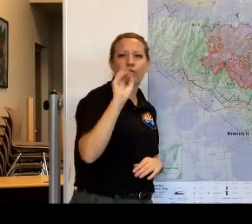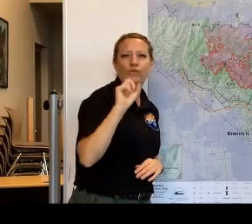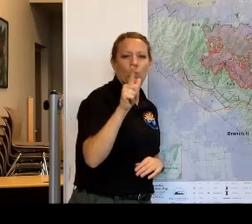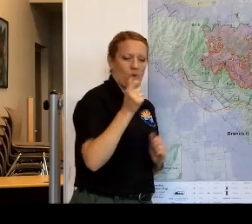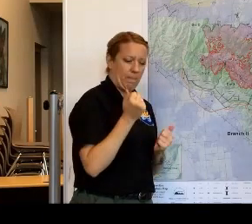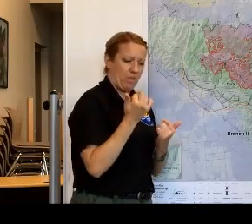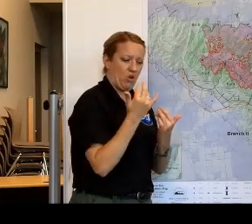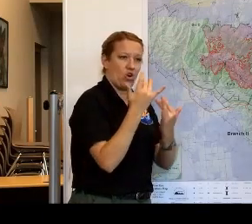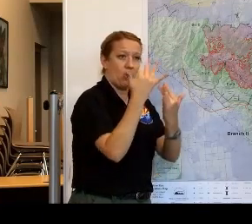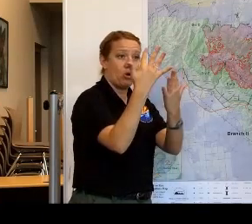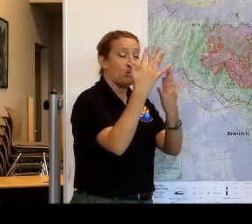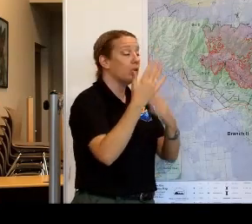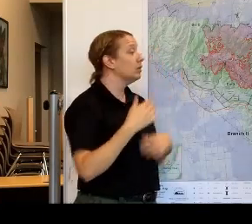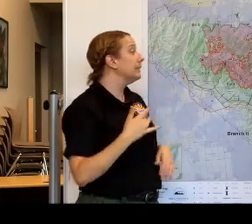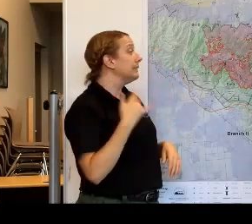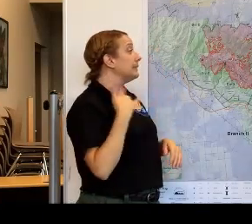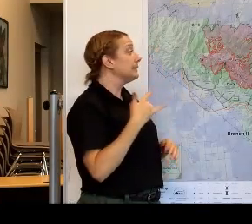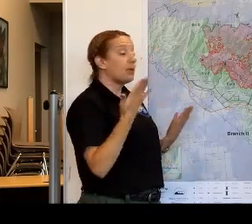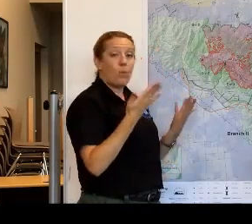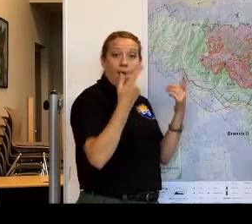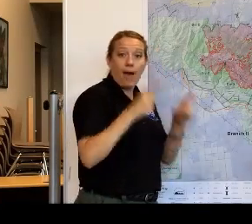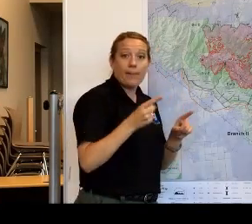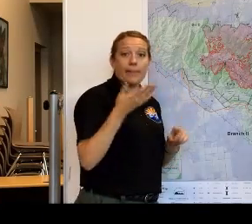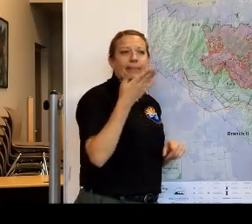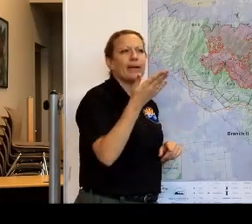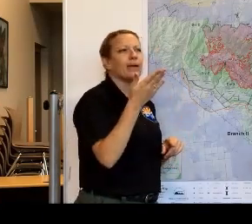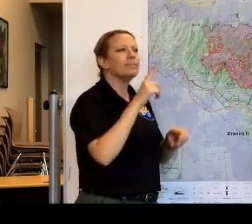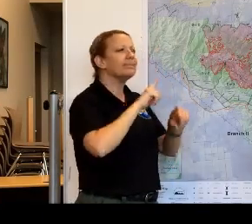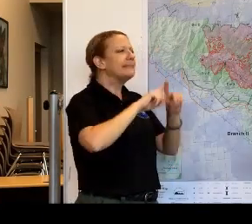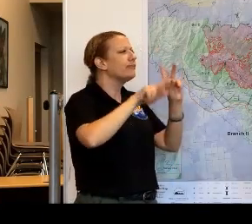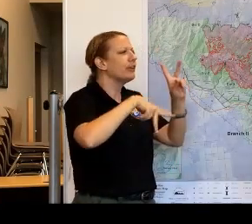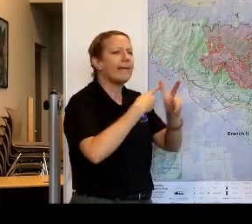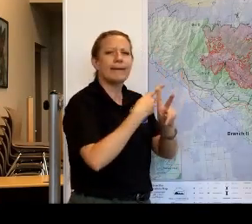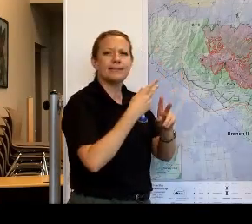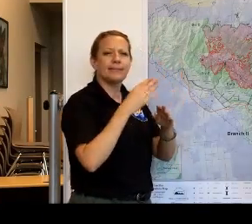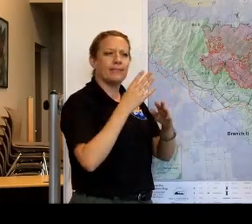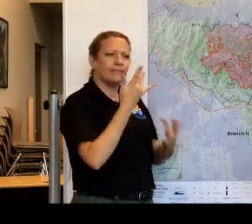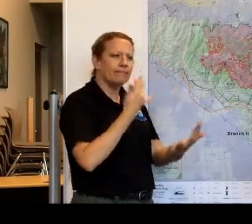you can have you can have many different kinds of fire behaviors from fire just